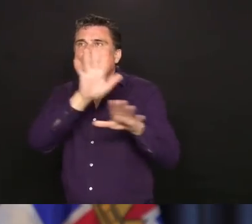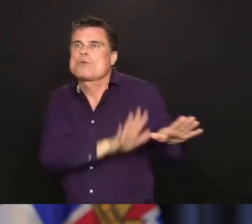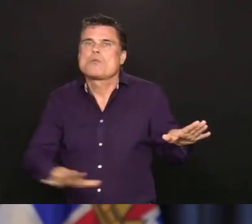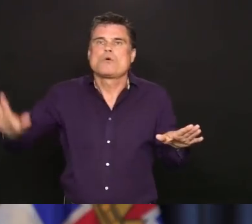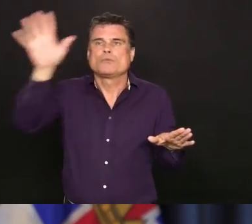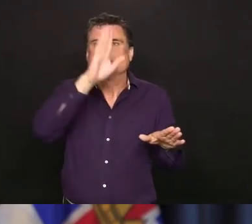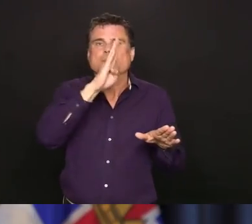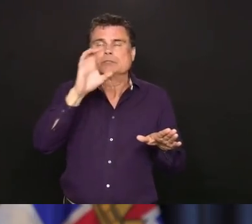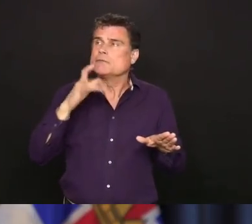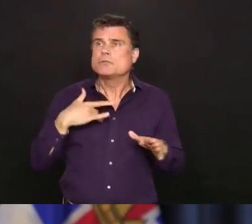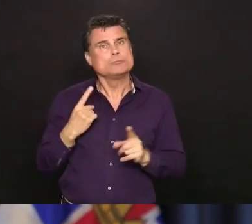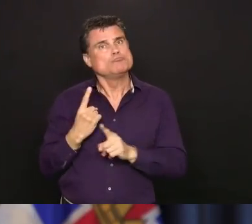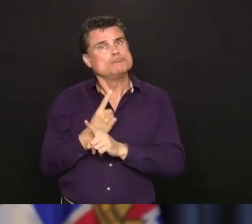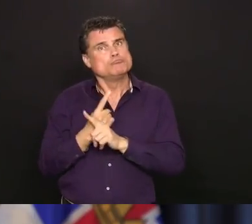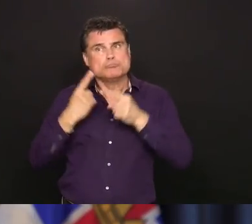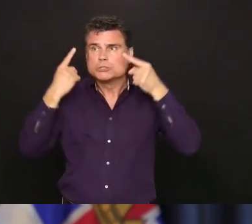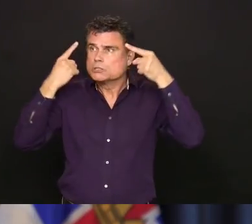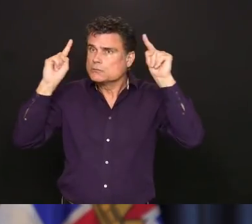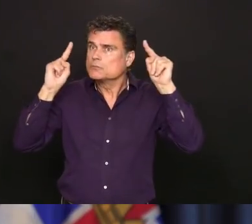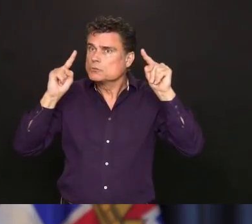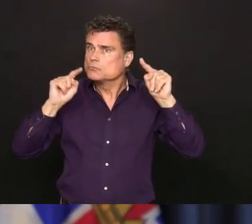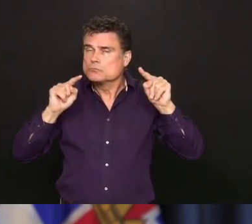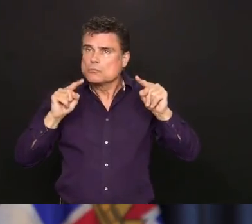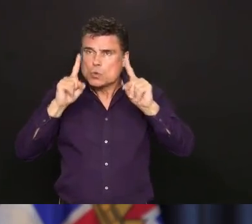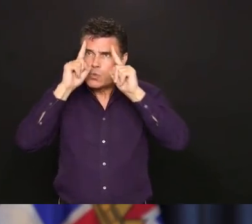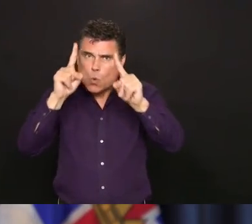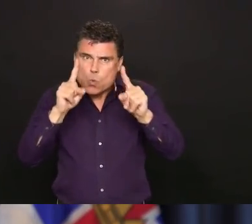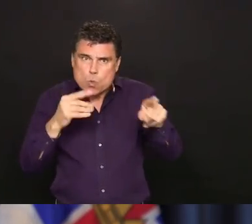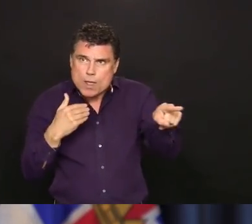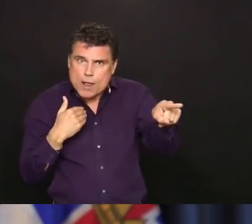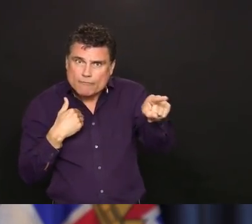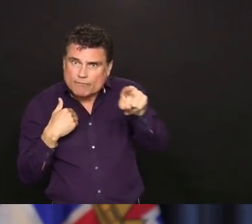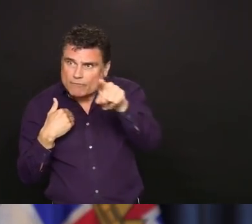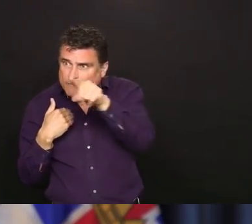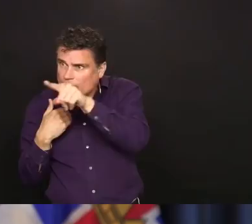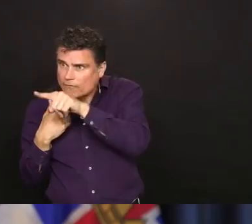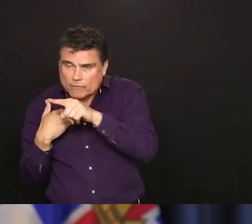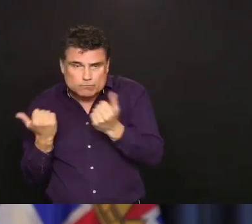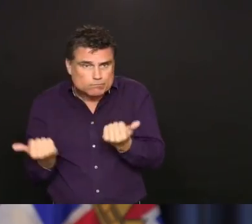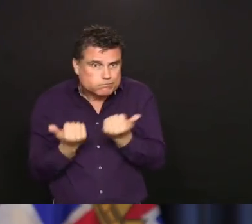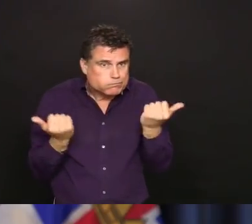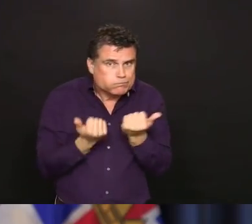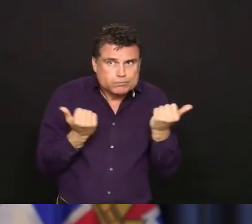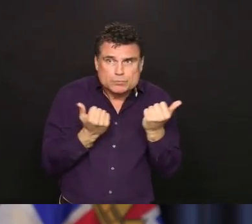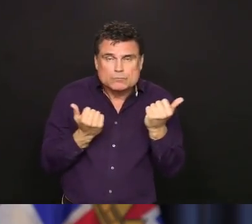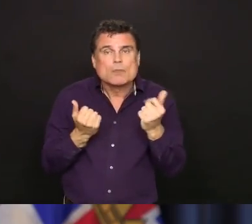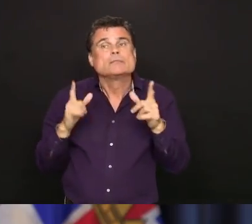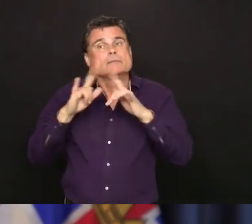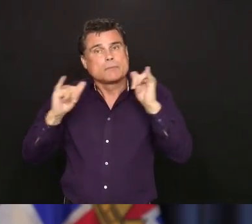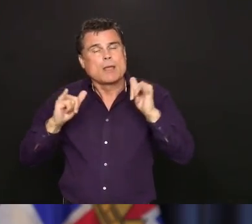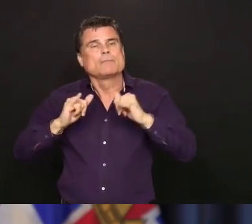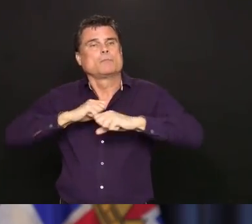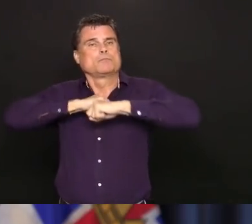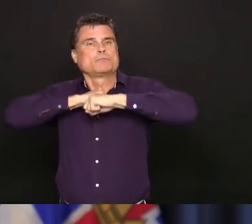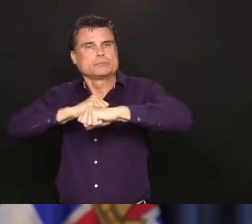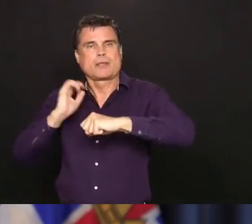Ministry of Health to ensure people have adequate protection in our health care system. I also wanted to do a brief update on some